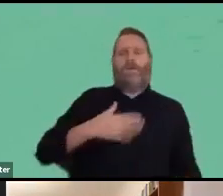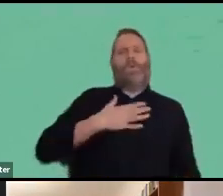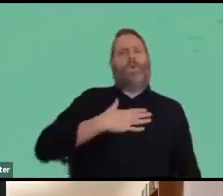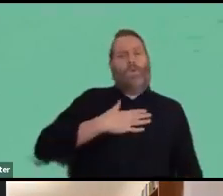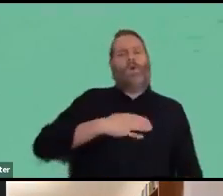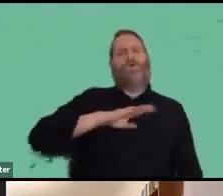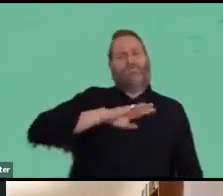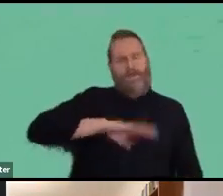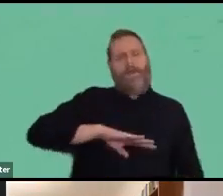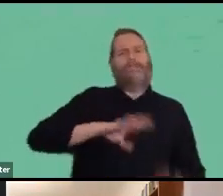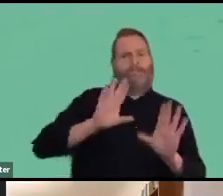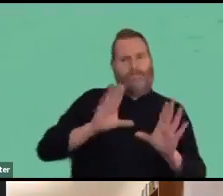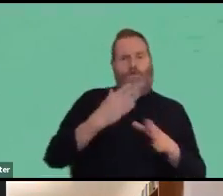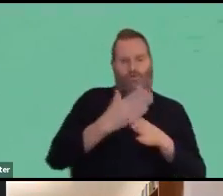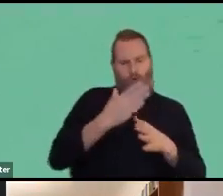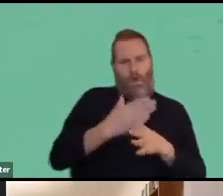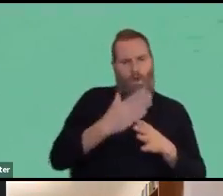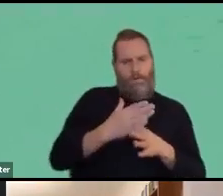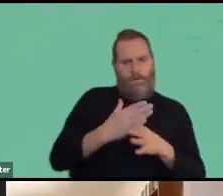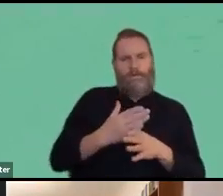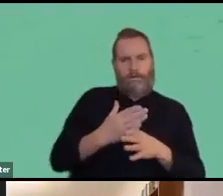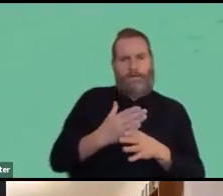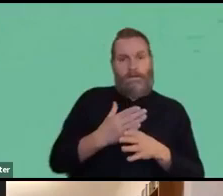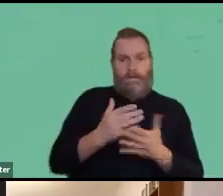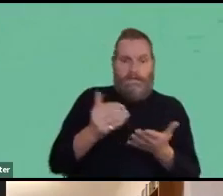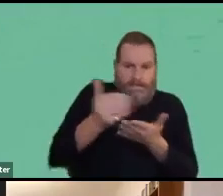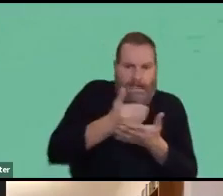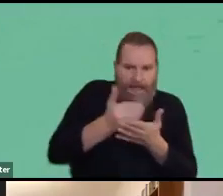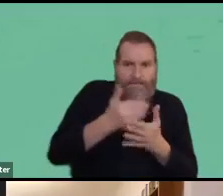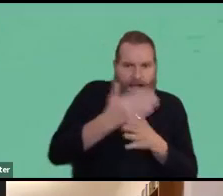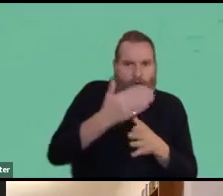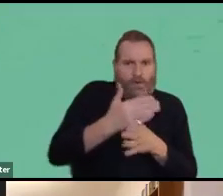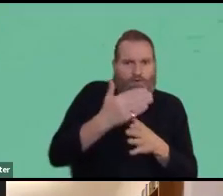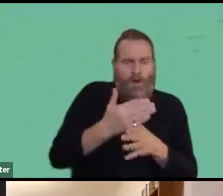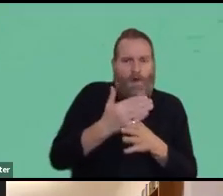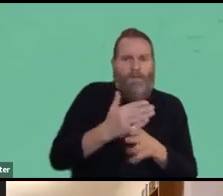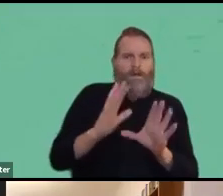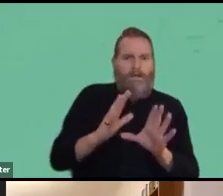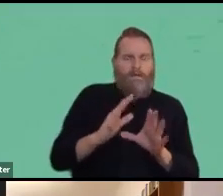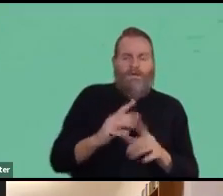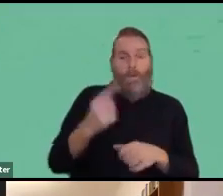day you will need to save our jobs soon just so spend your time thinking and planning for